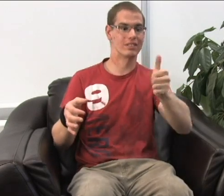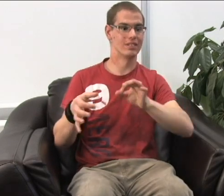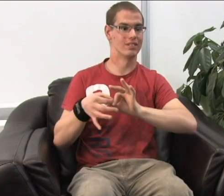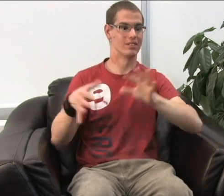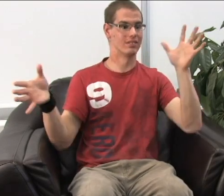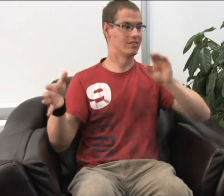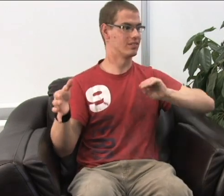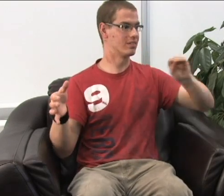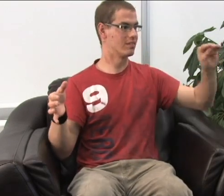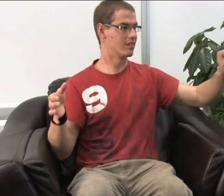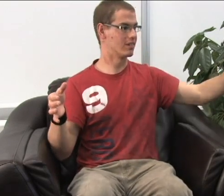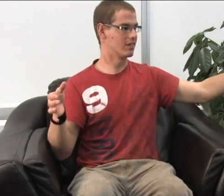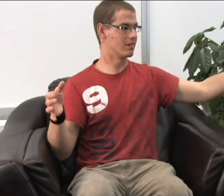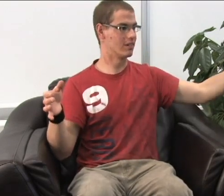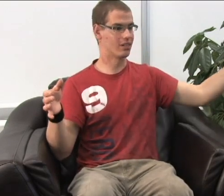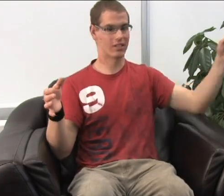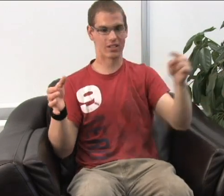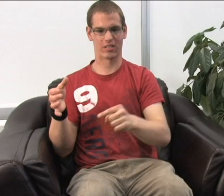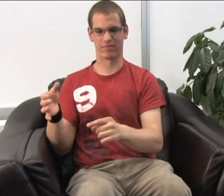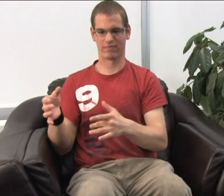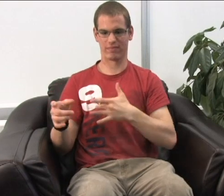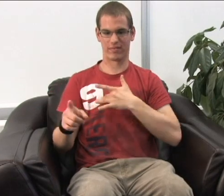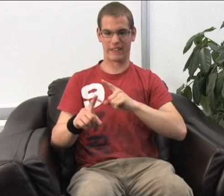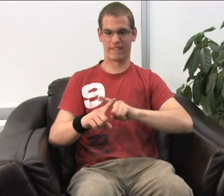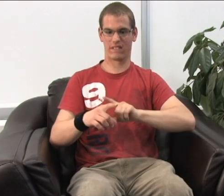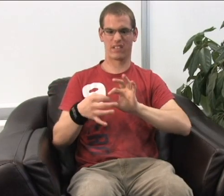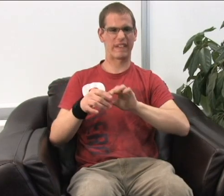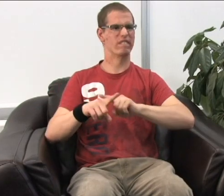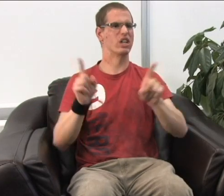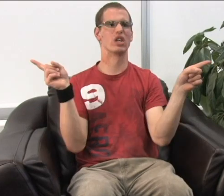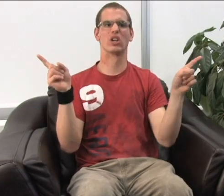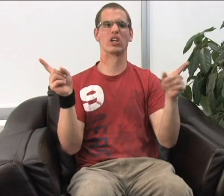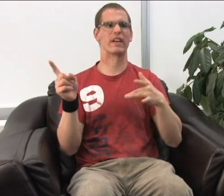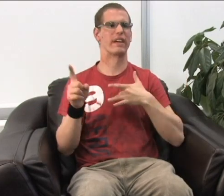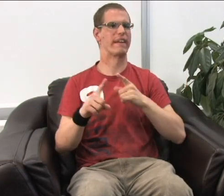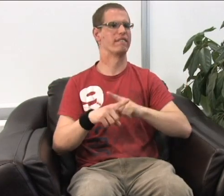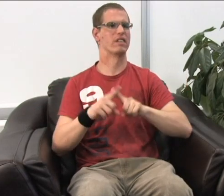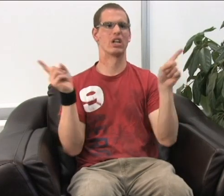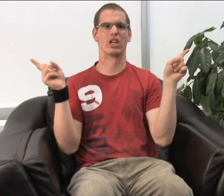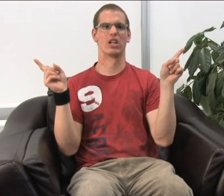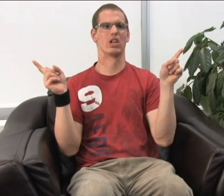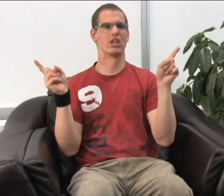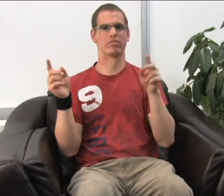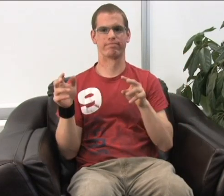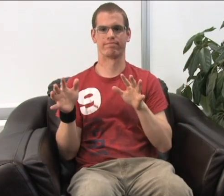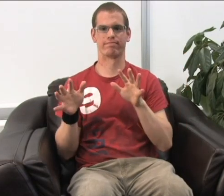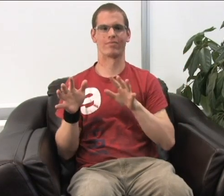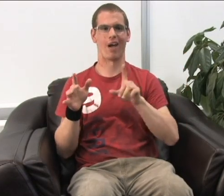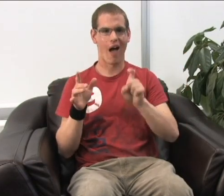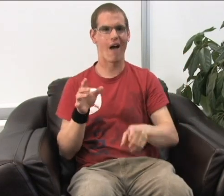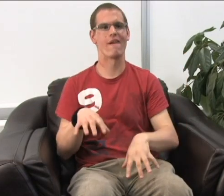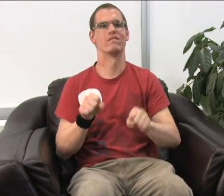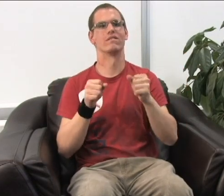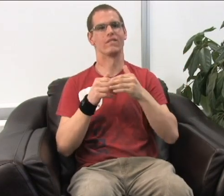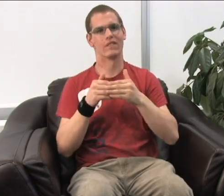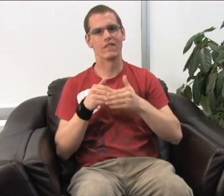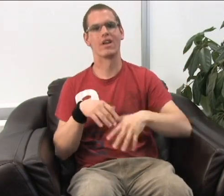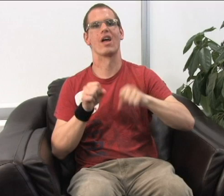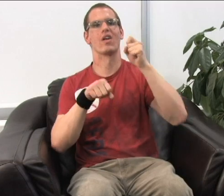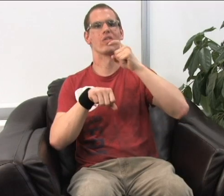and then all of the sudden at nine or ten, you are moved out of the family home. Later on you're brought back into the family home, you feel different, things are very different.